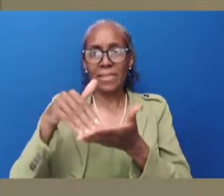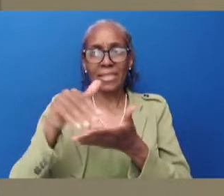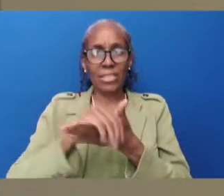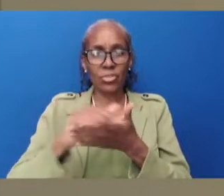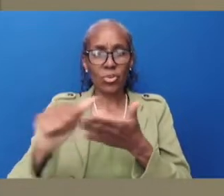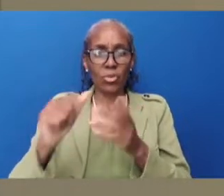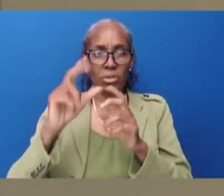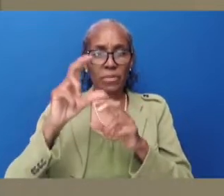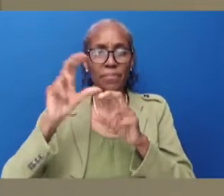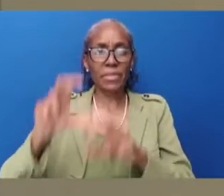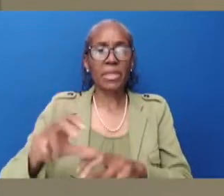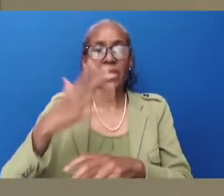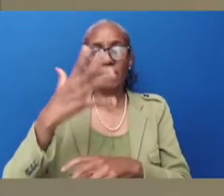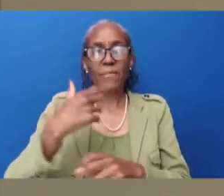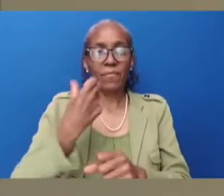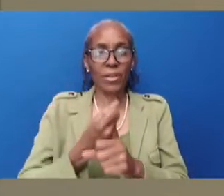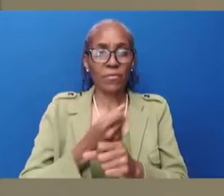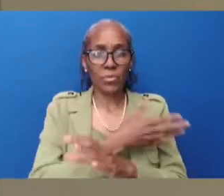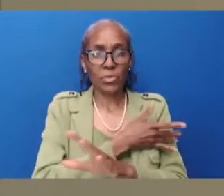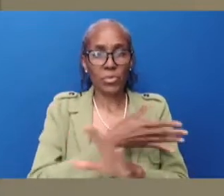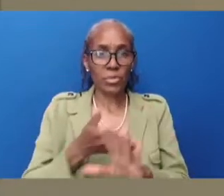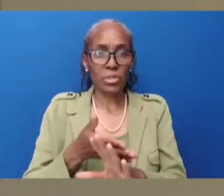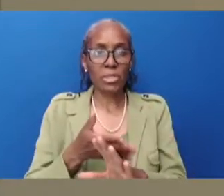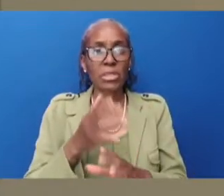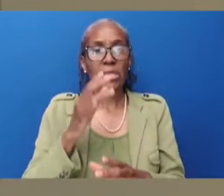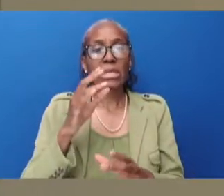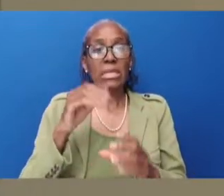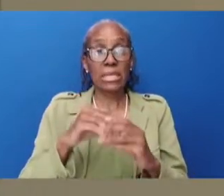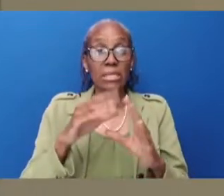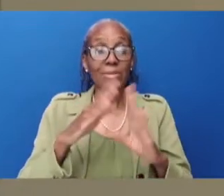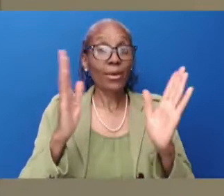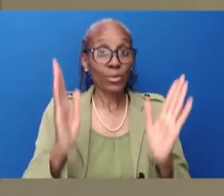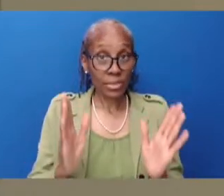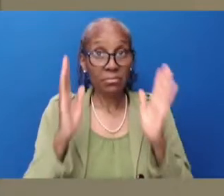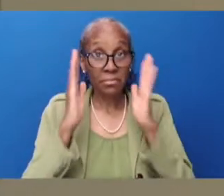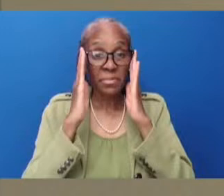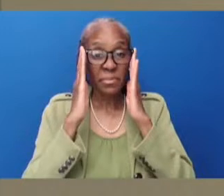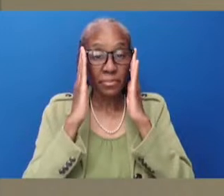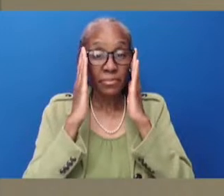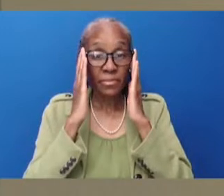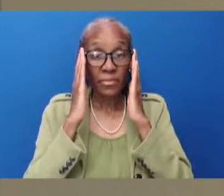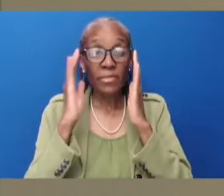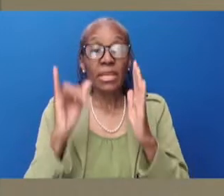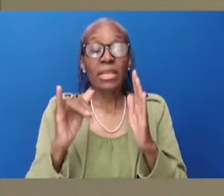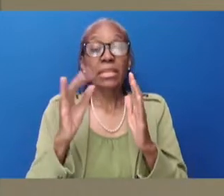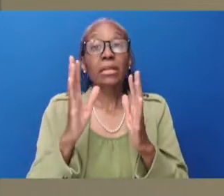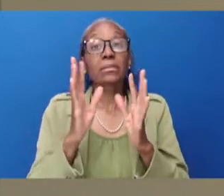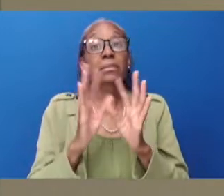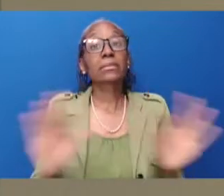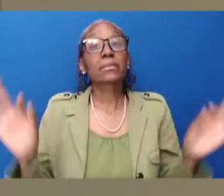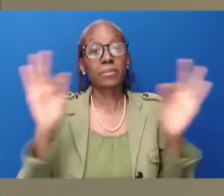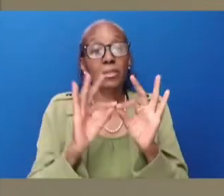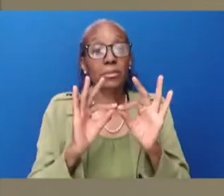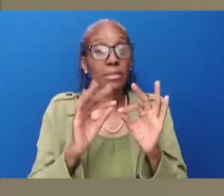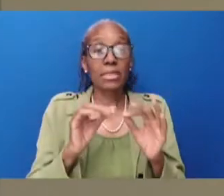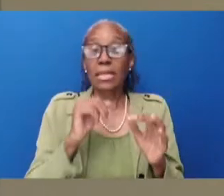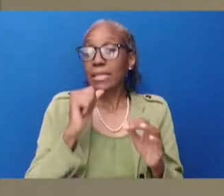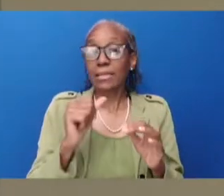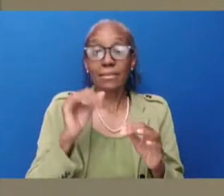YOU'VE PUT IN OVER $300 MILLION